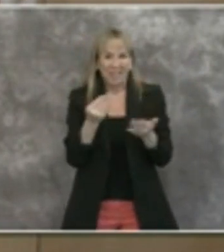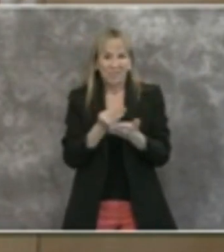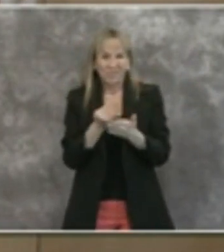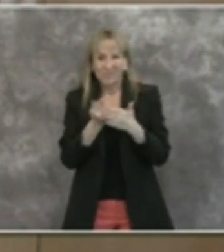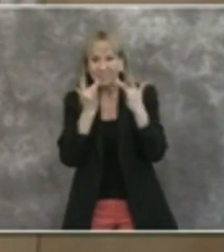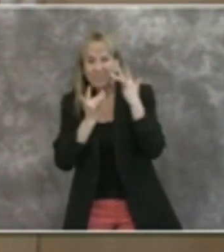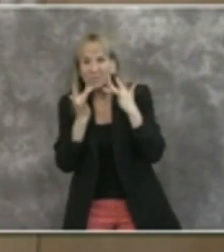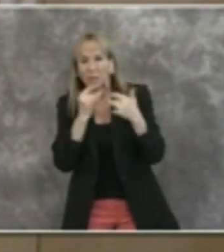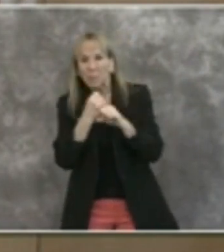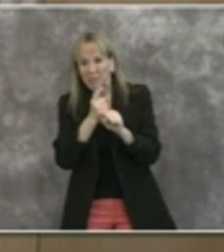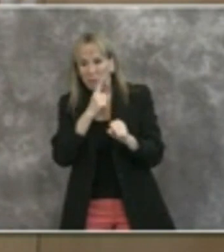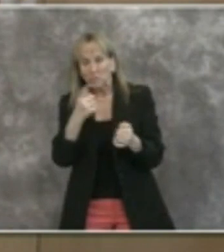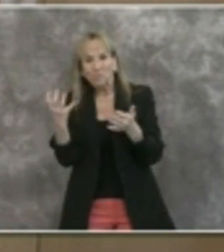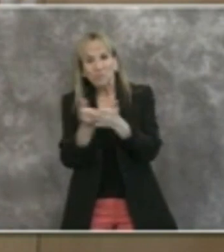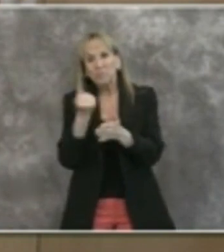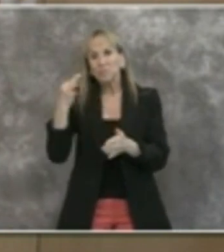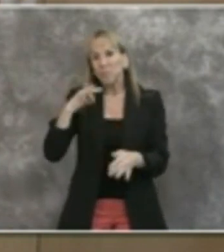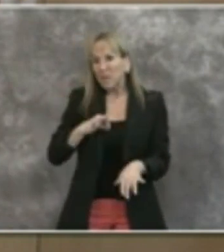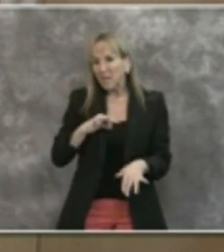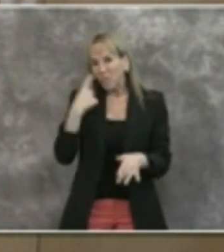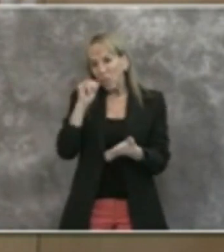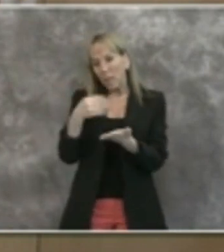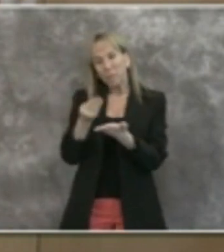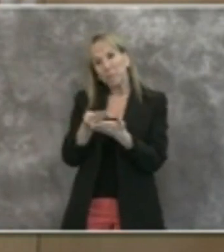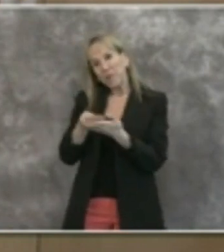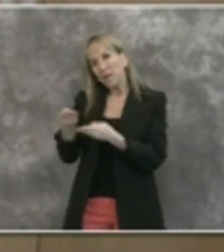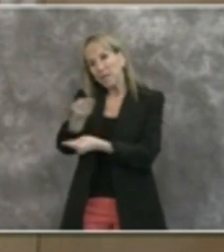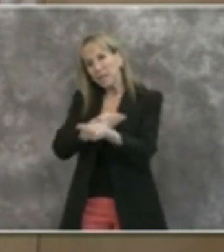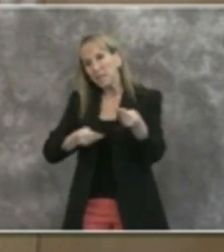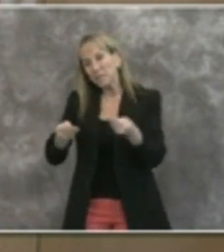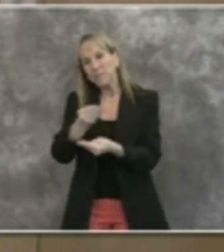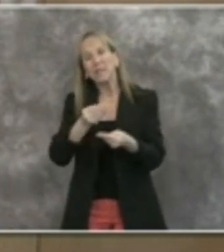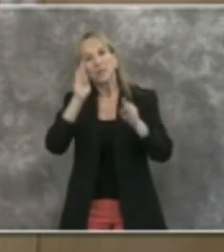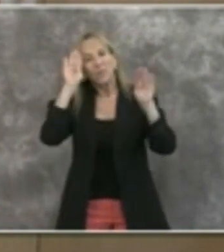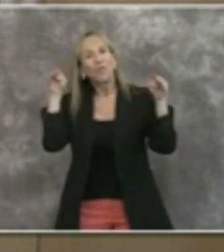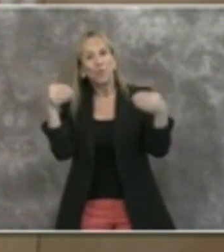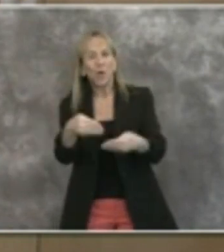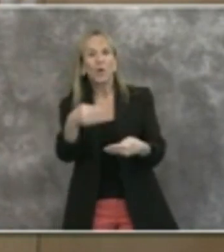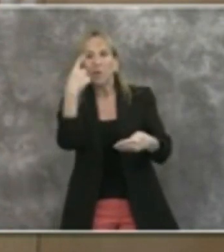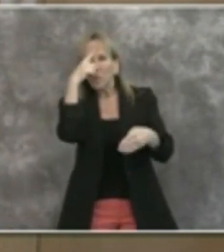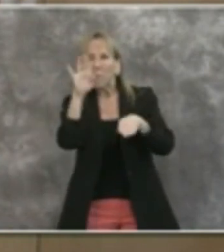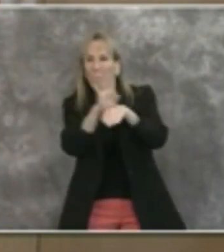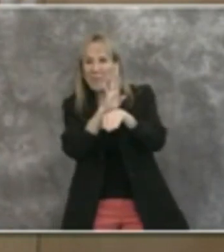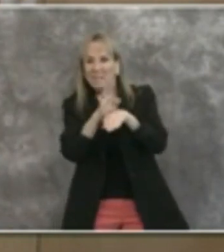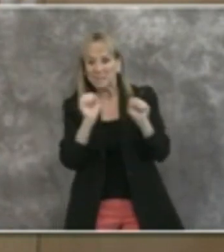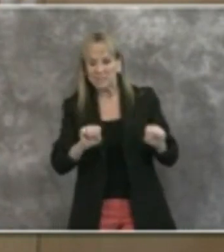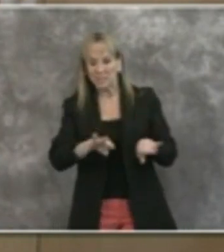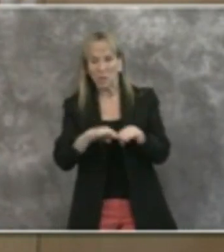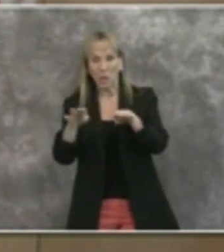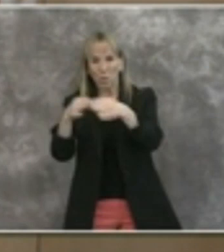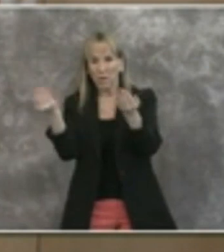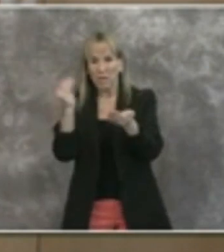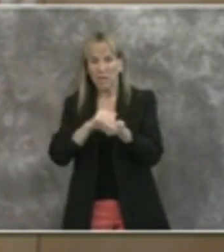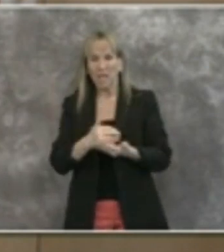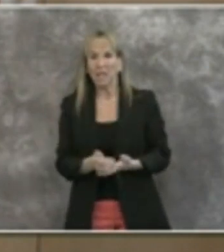AT THE PUBLIC HEALTH BENEFIT WITH THE ECONOMICAL. BENEFIT